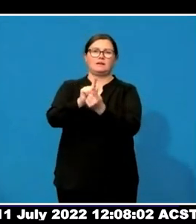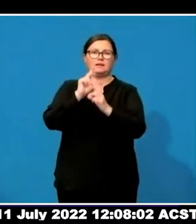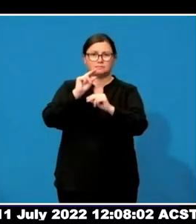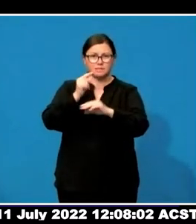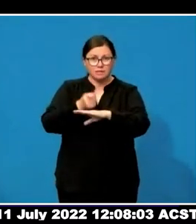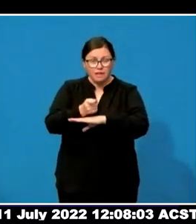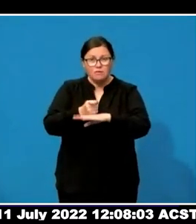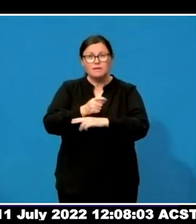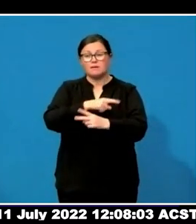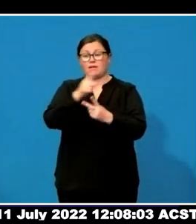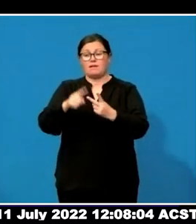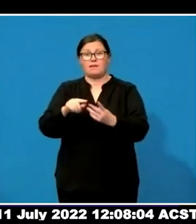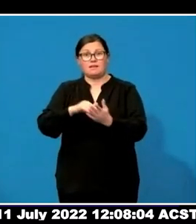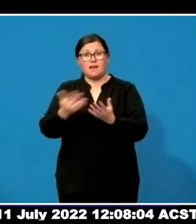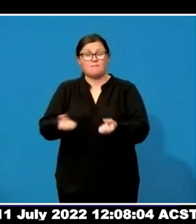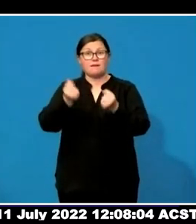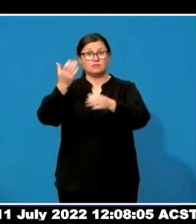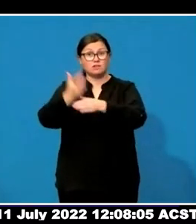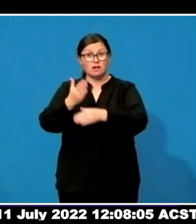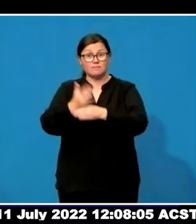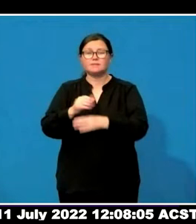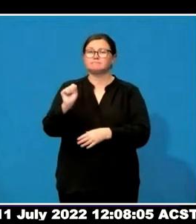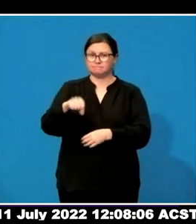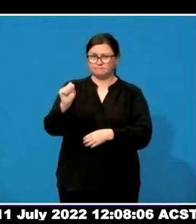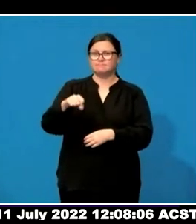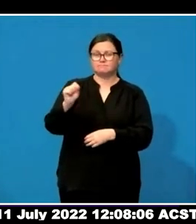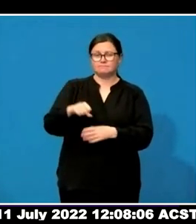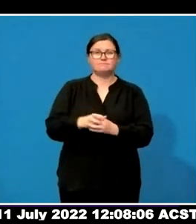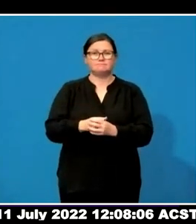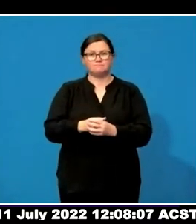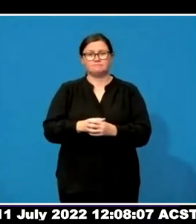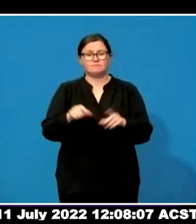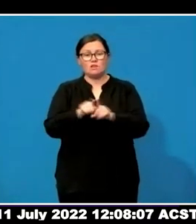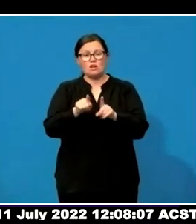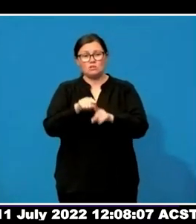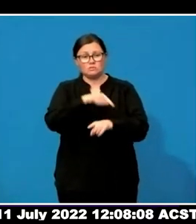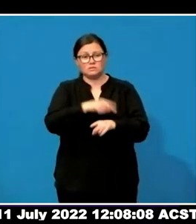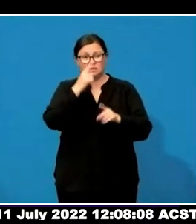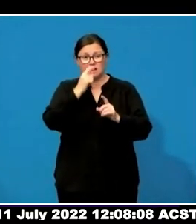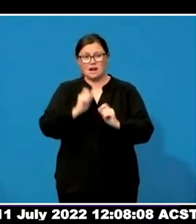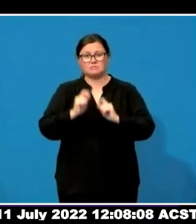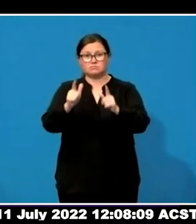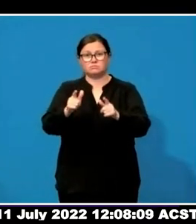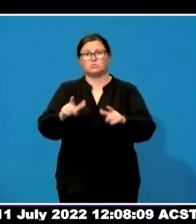Yeah. MS TARRAGO: And also able to do things like physiotherapy and - Yeah.